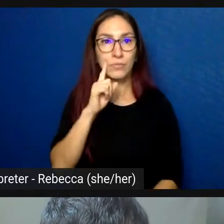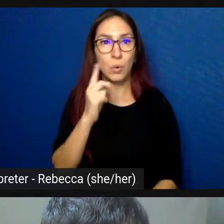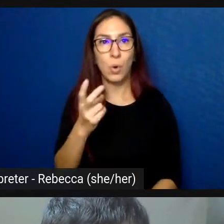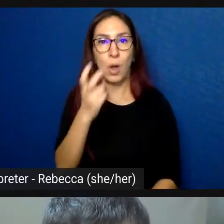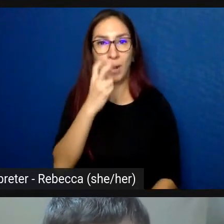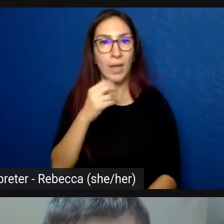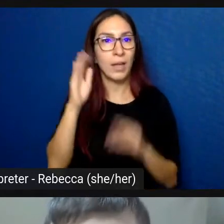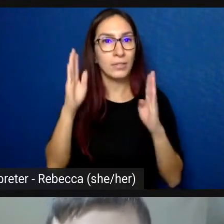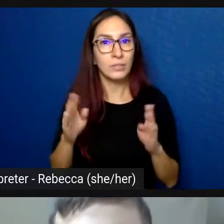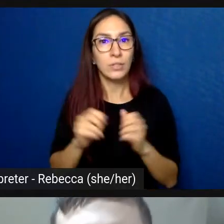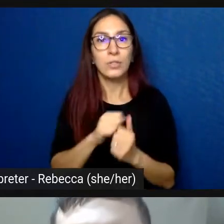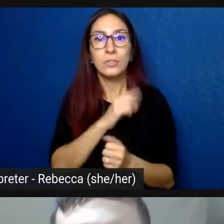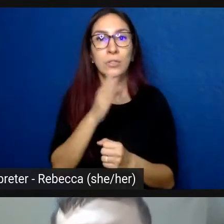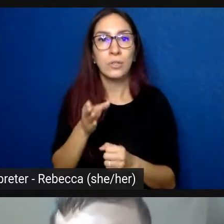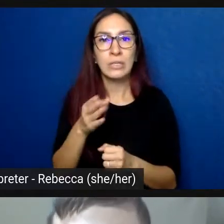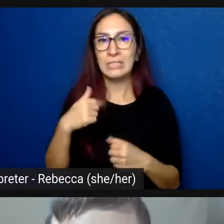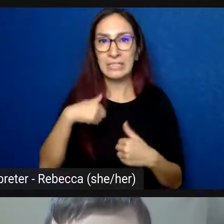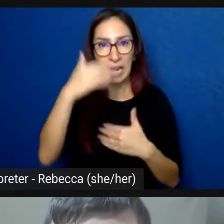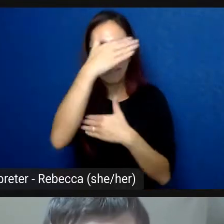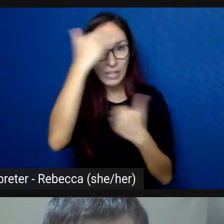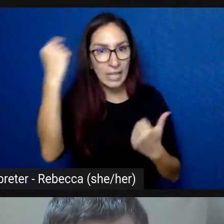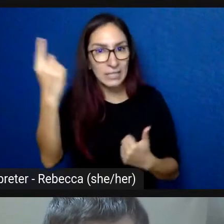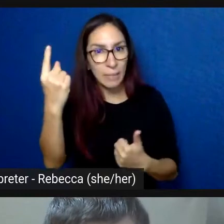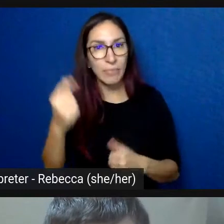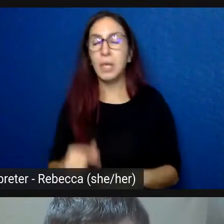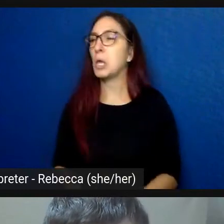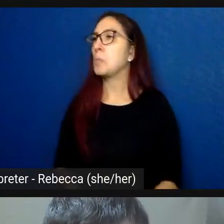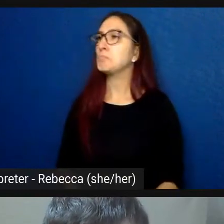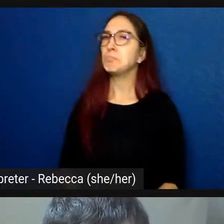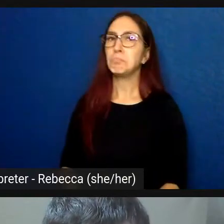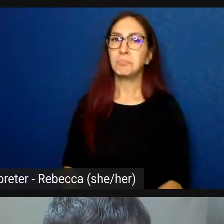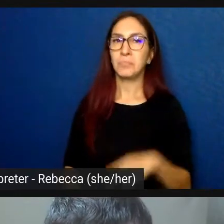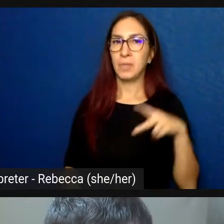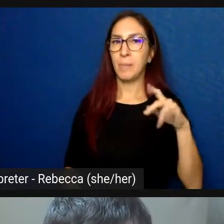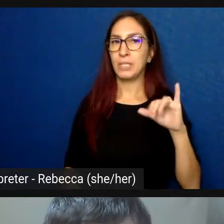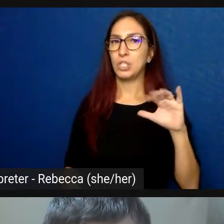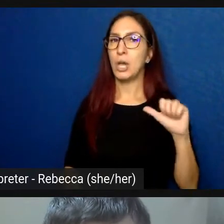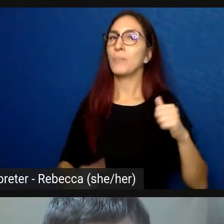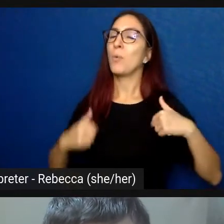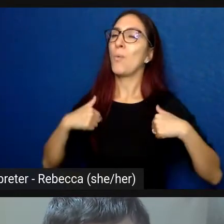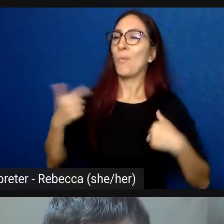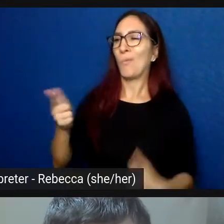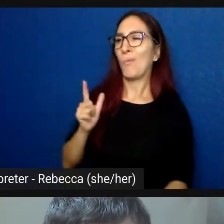No, one- No. of the reasons why it's nice to have you start, Anne,